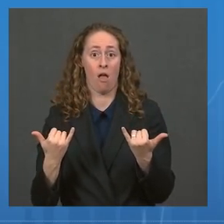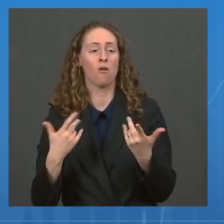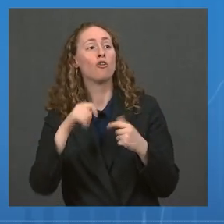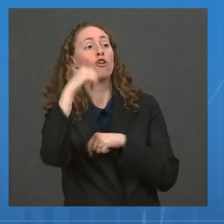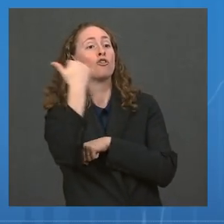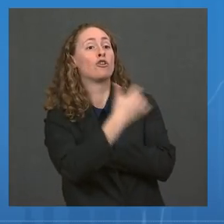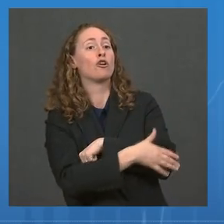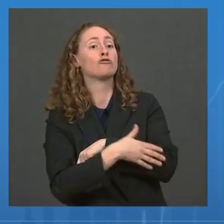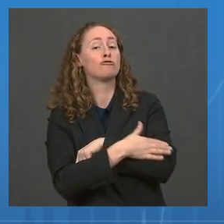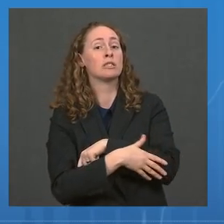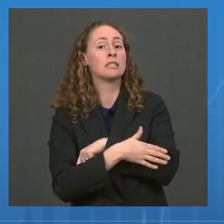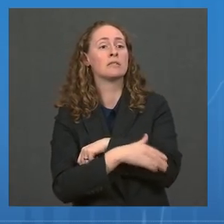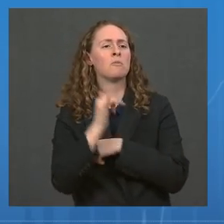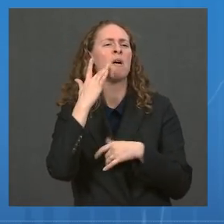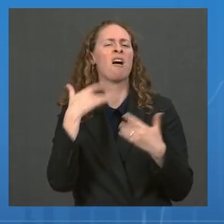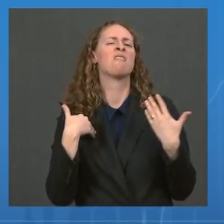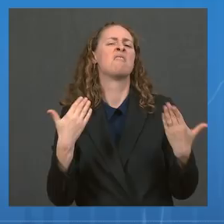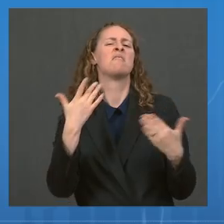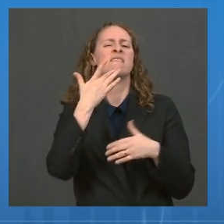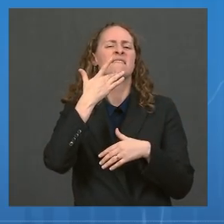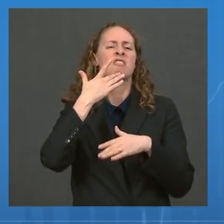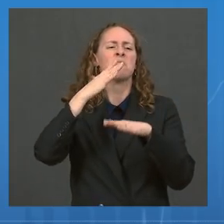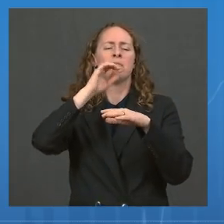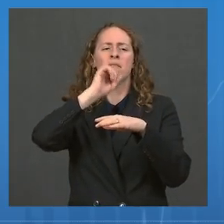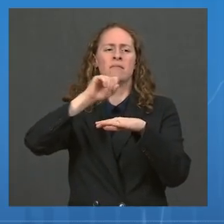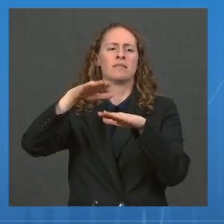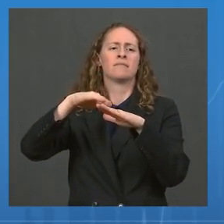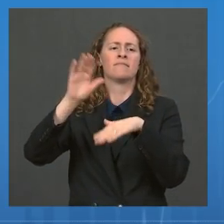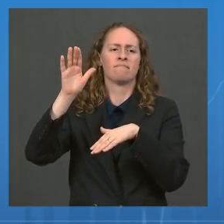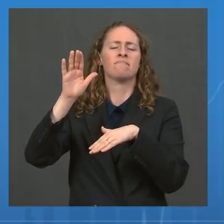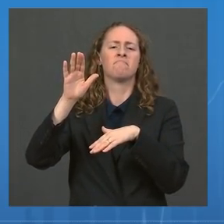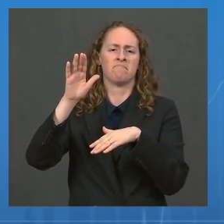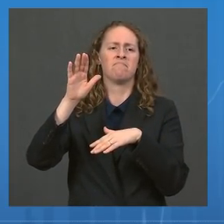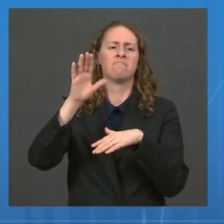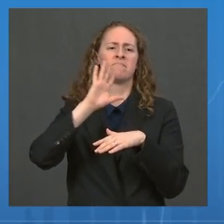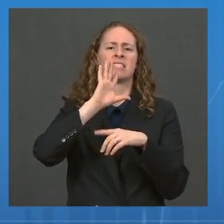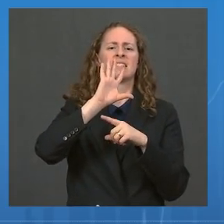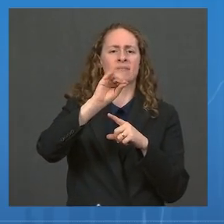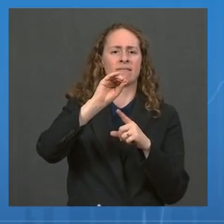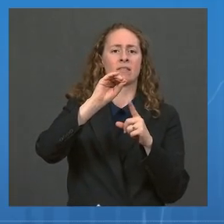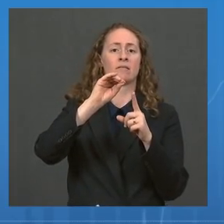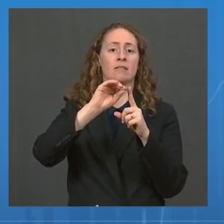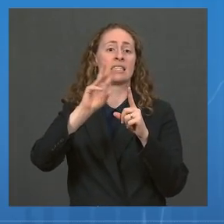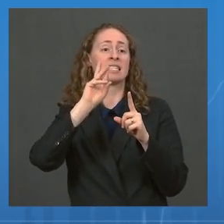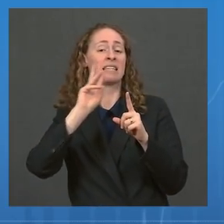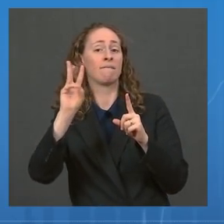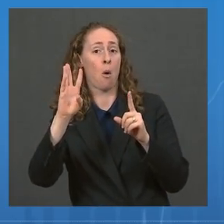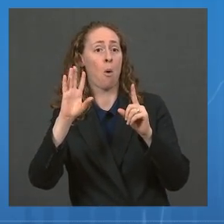for those between the ages of 50 to 64 with underlying medical conditions. Mr. Zients: Dr. Fauci.